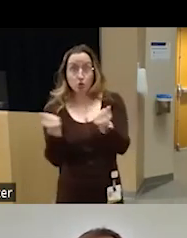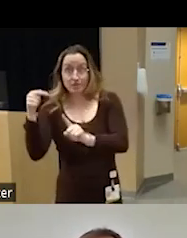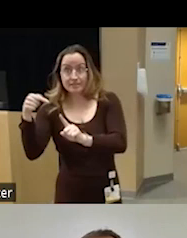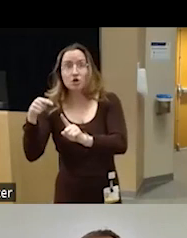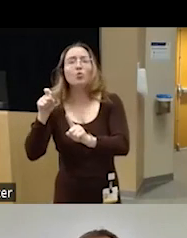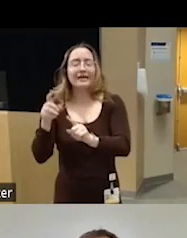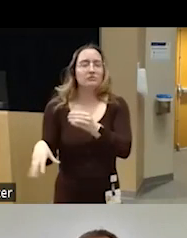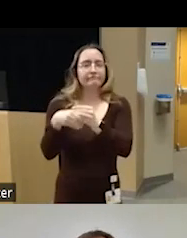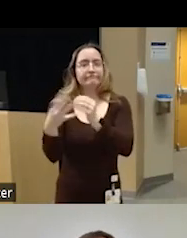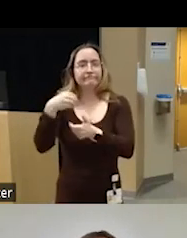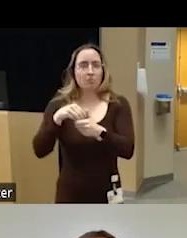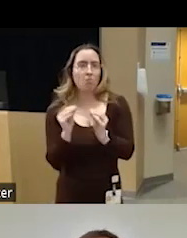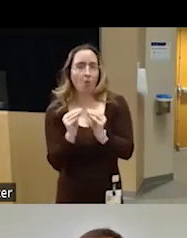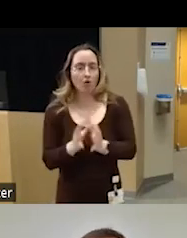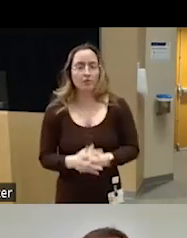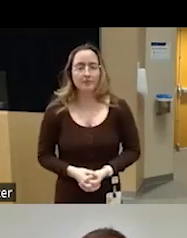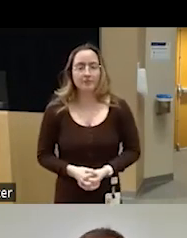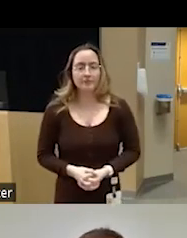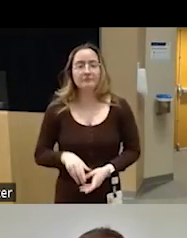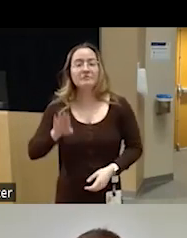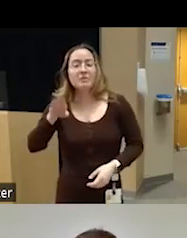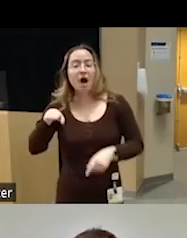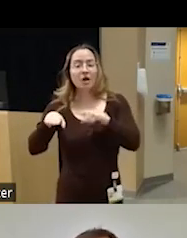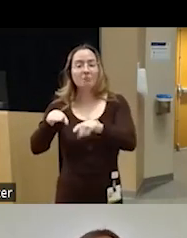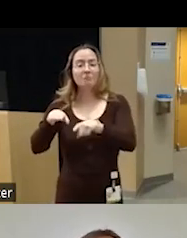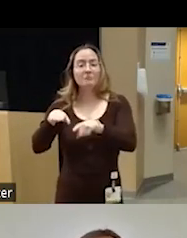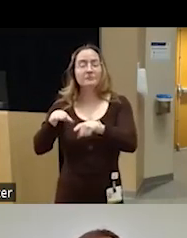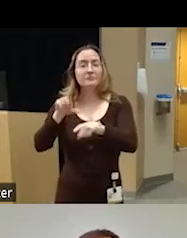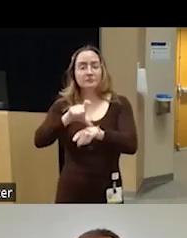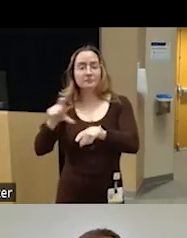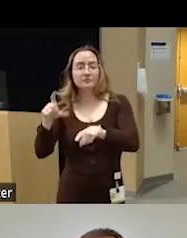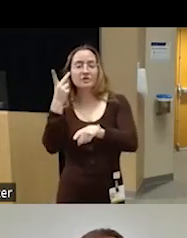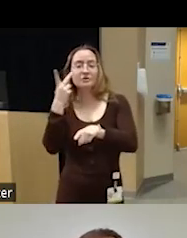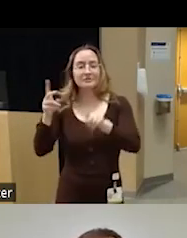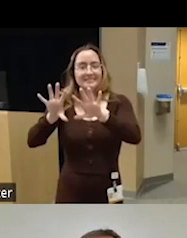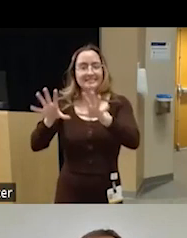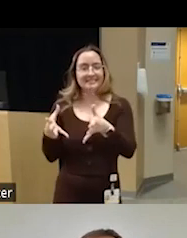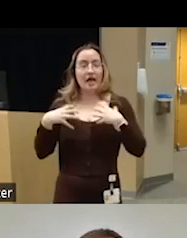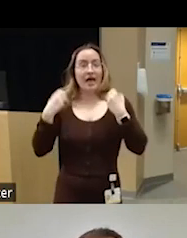But then at the bottom you see also that our Healthcare System, especially in the United States is quite fragmented